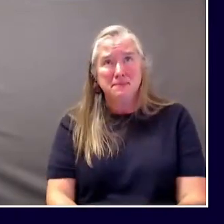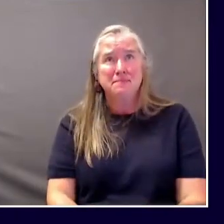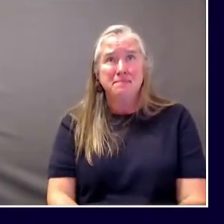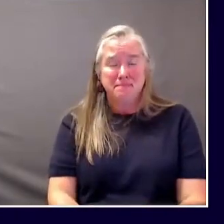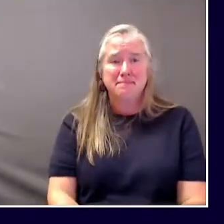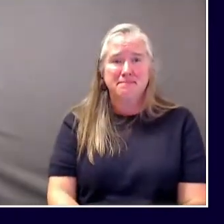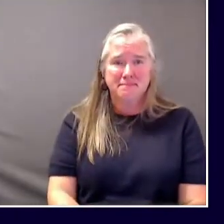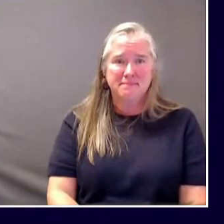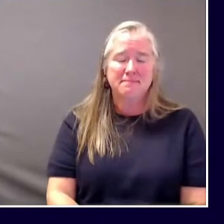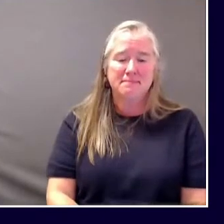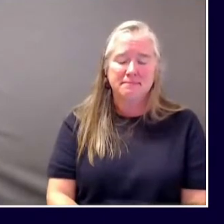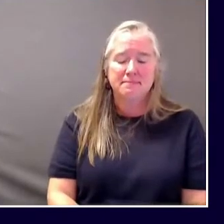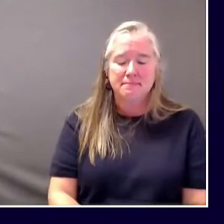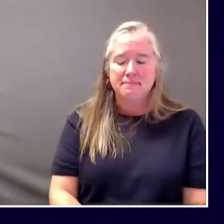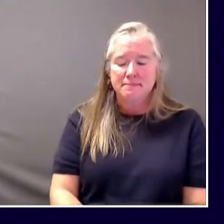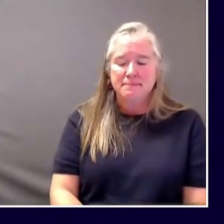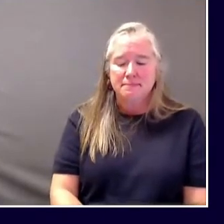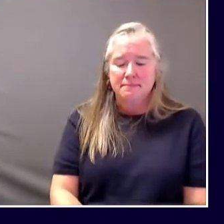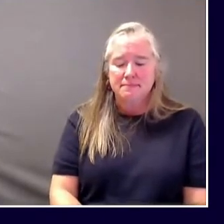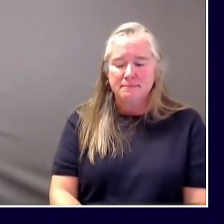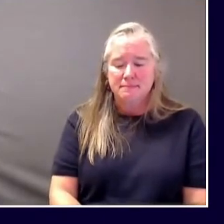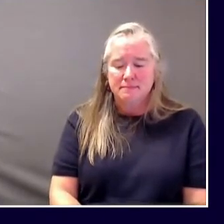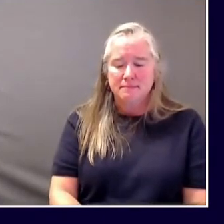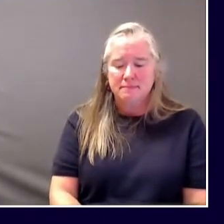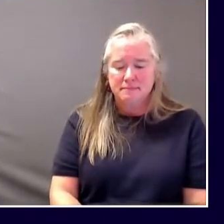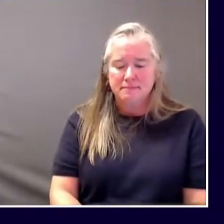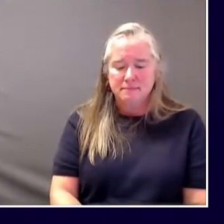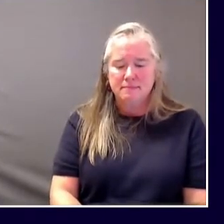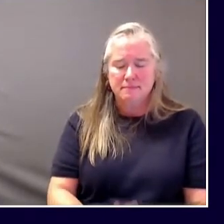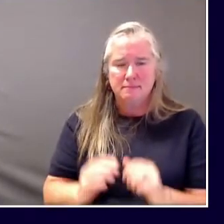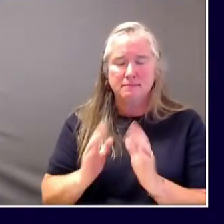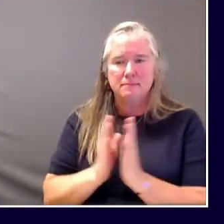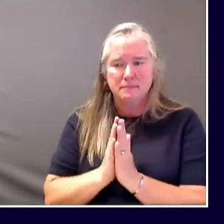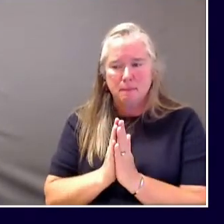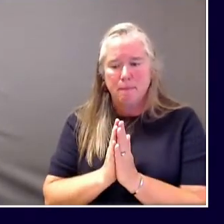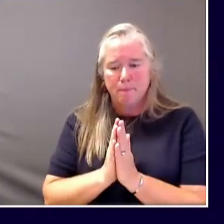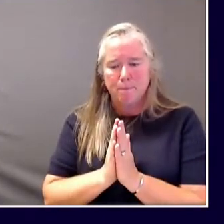about what Kate and that's your